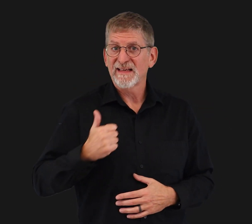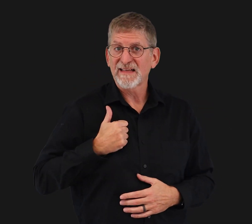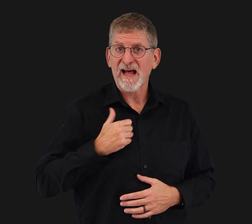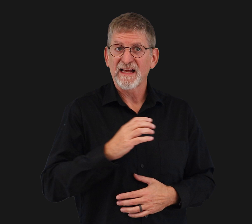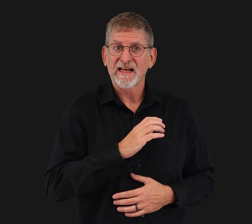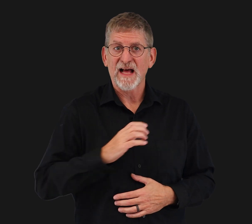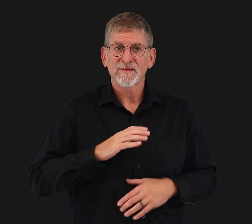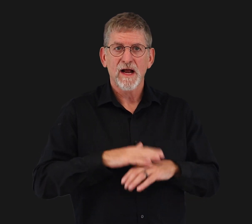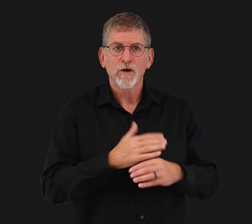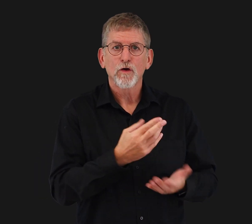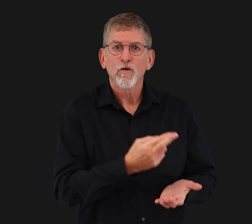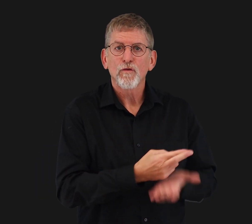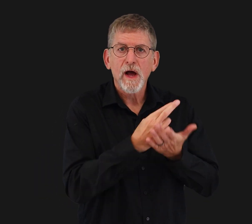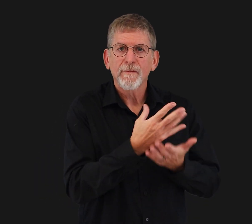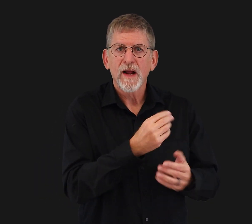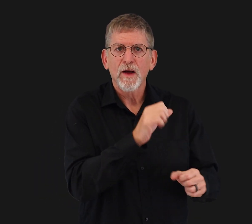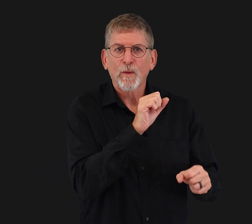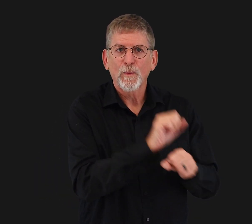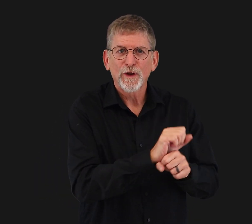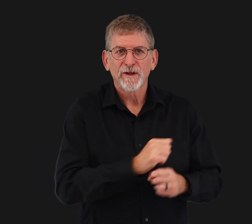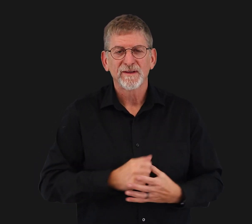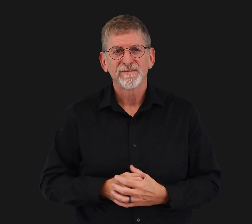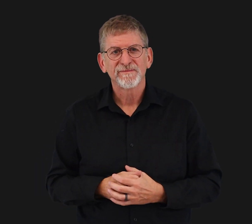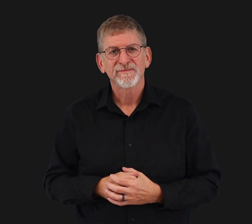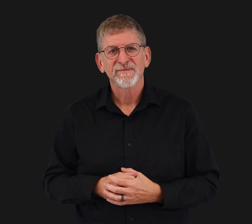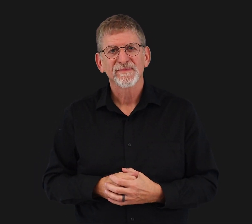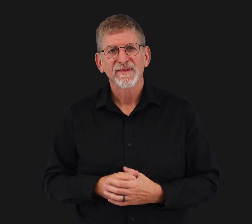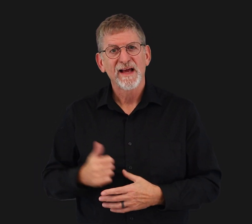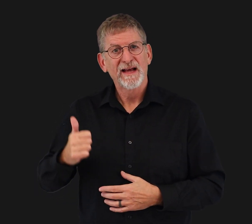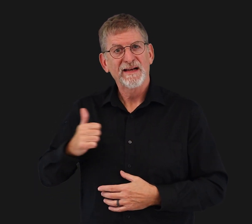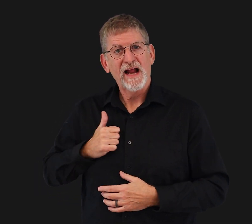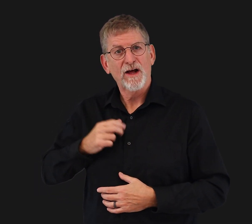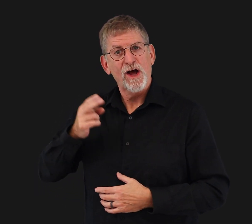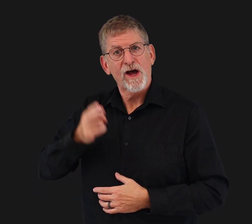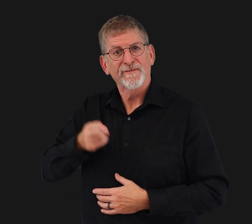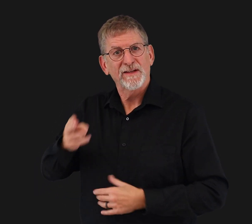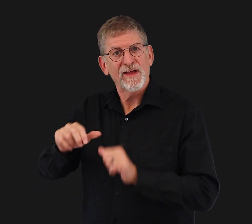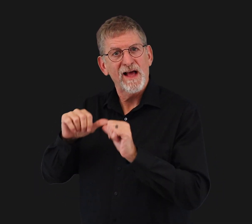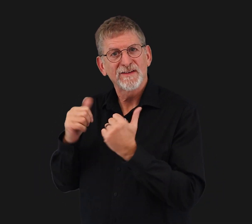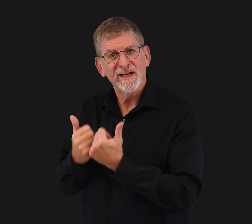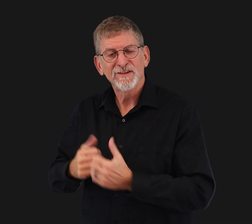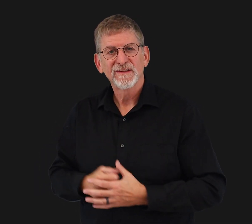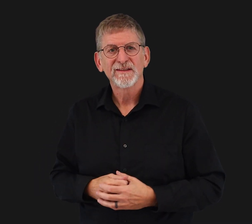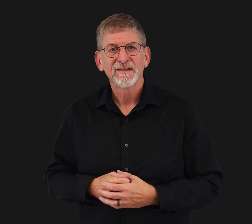• Canadian Council on Rehabilitation and Work • Canadian Hard of Hearing Association